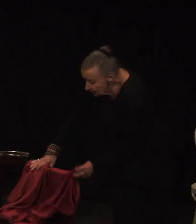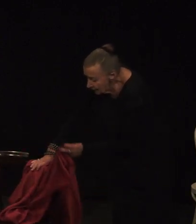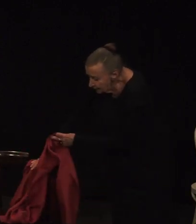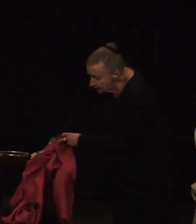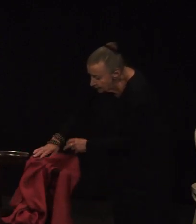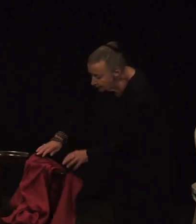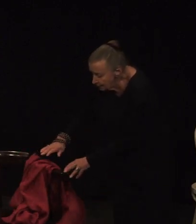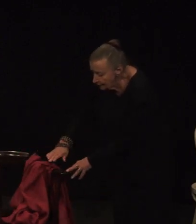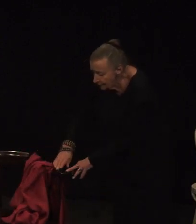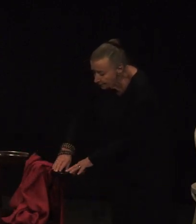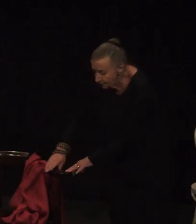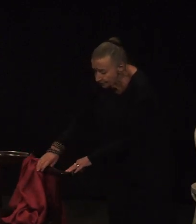ended.